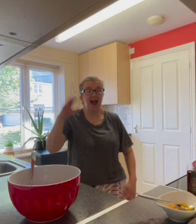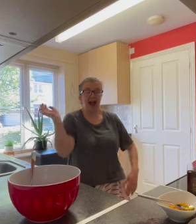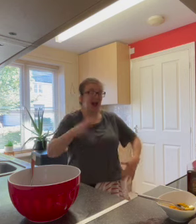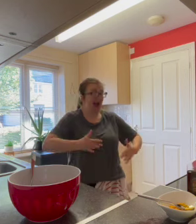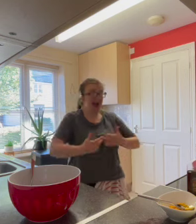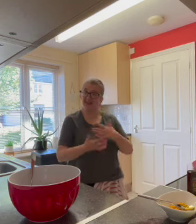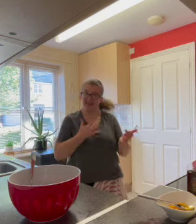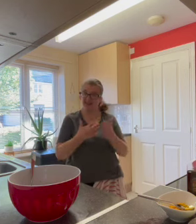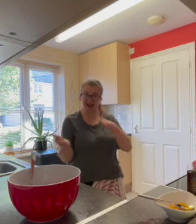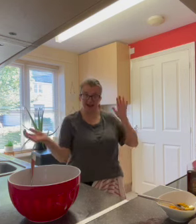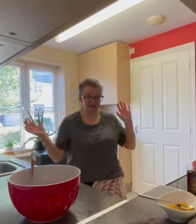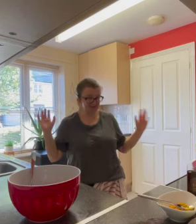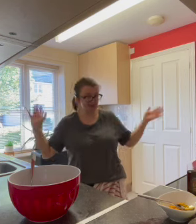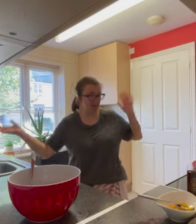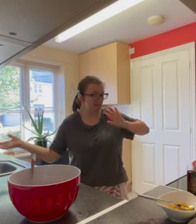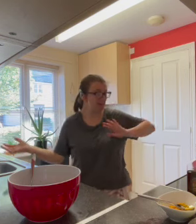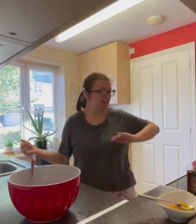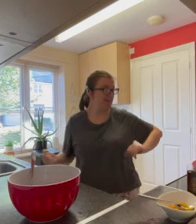anyway...